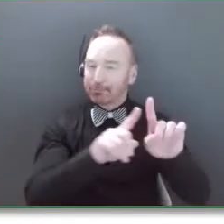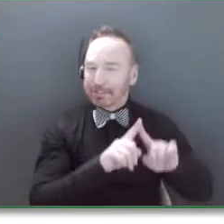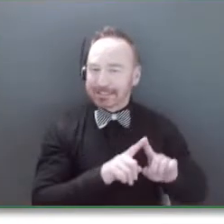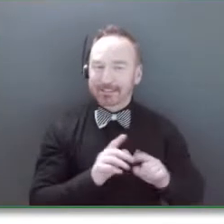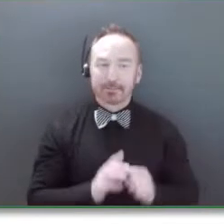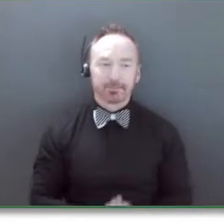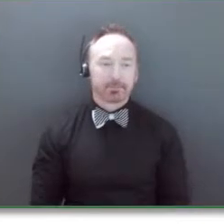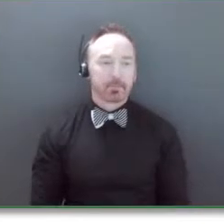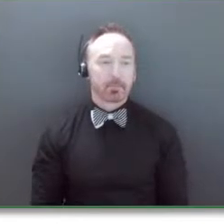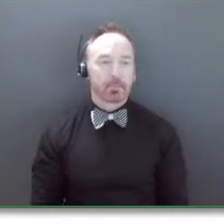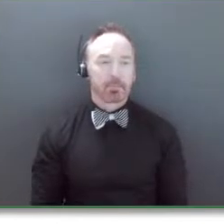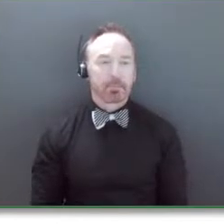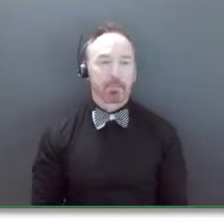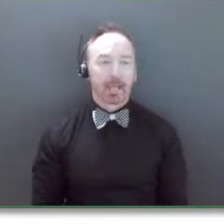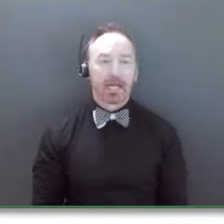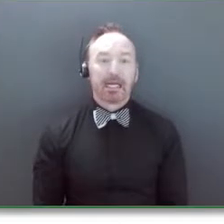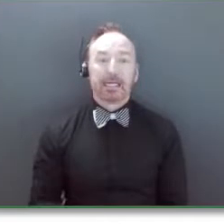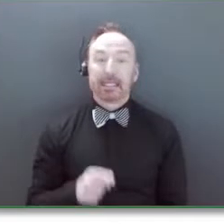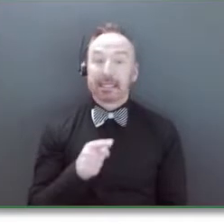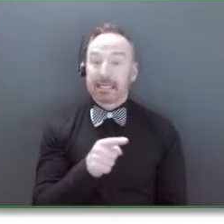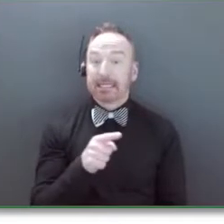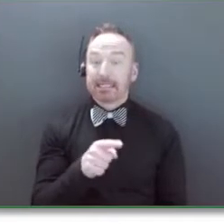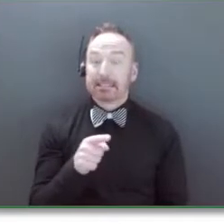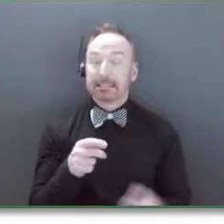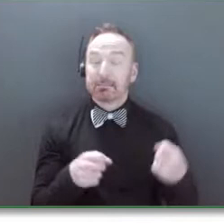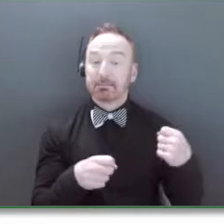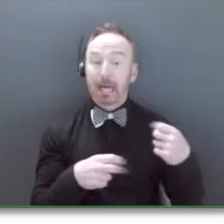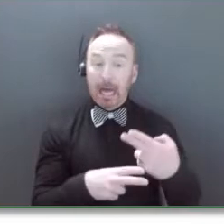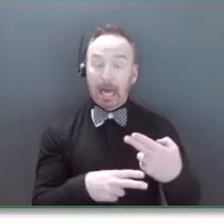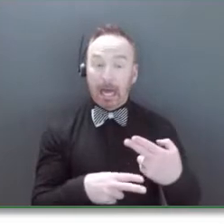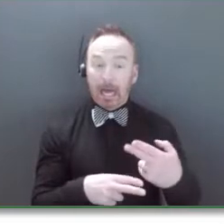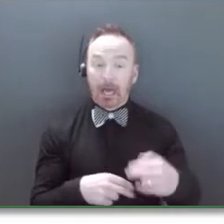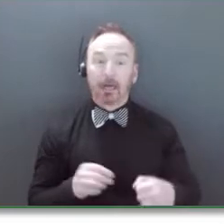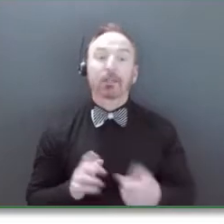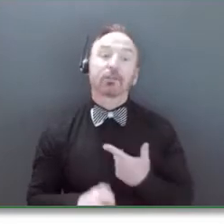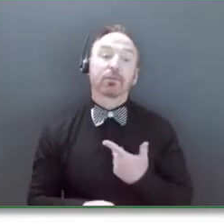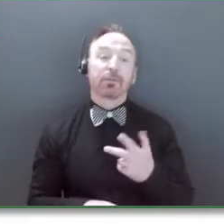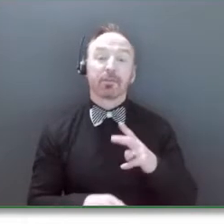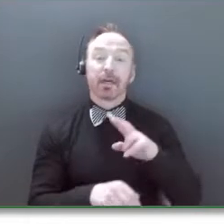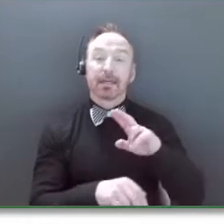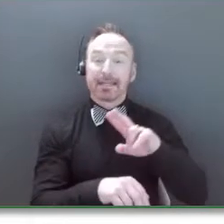we're we're able here to offer a range of ways to enjoy nature and it's a